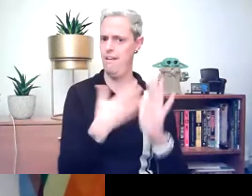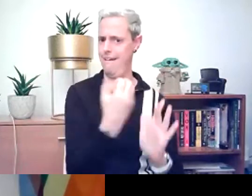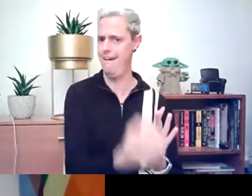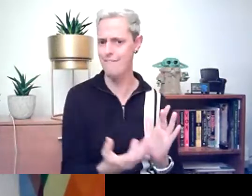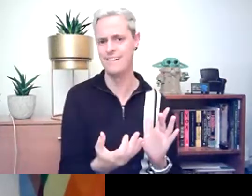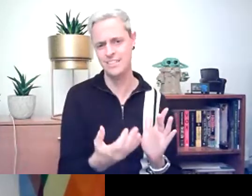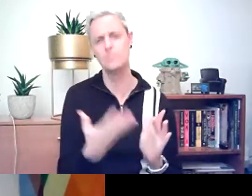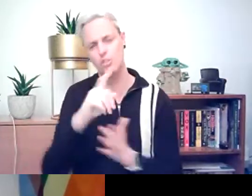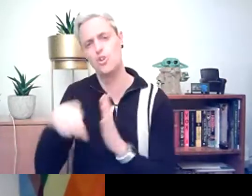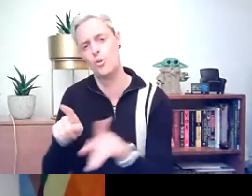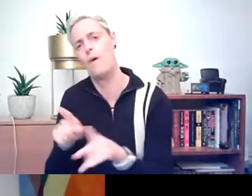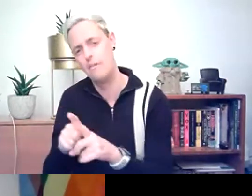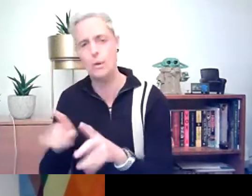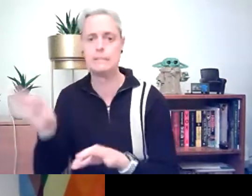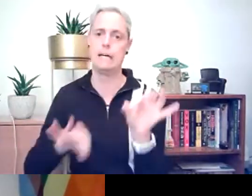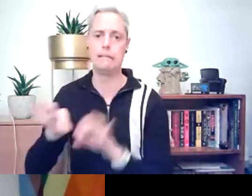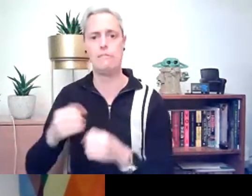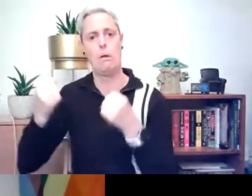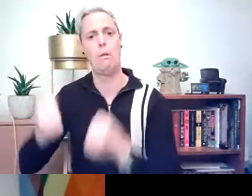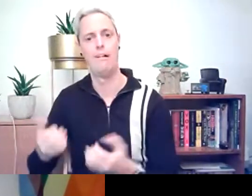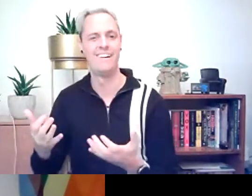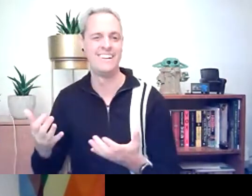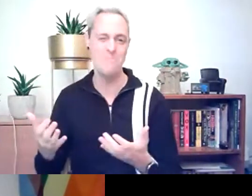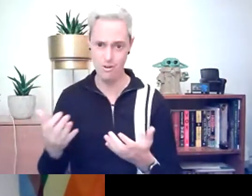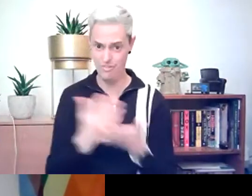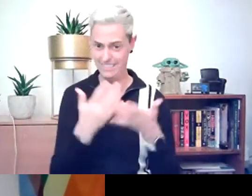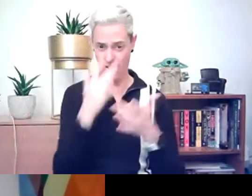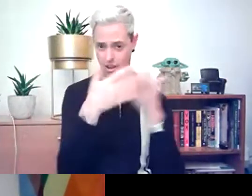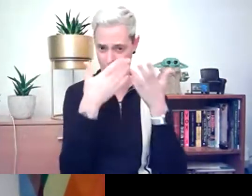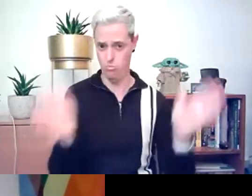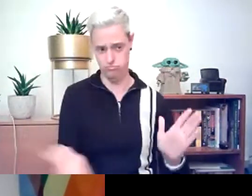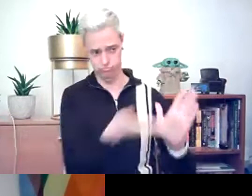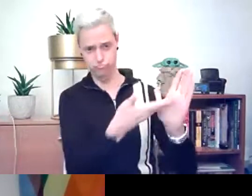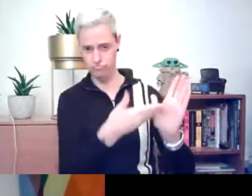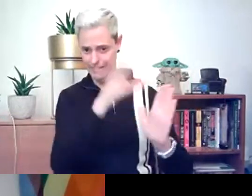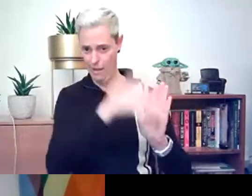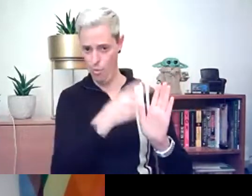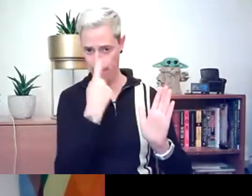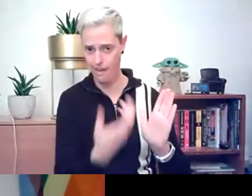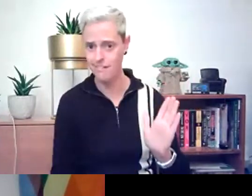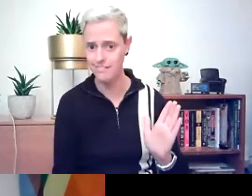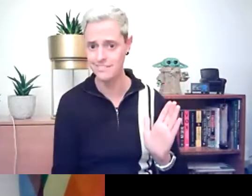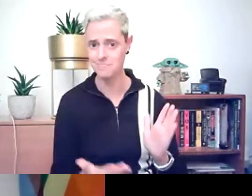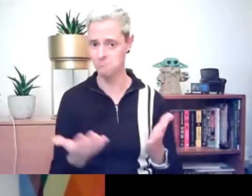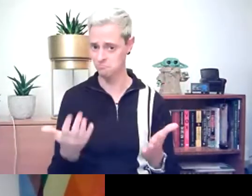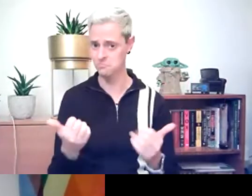need to type into Google to find that Jo, okay, if you Google Trends Mental Health Study